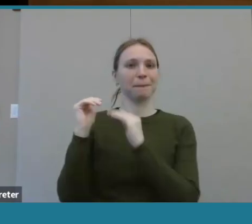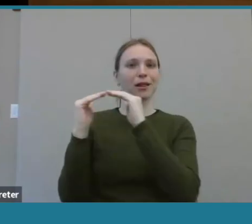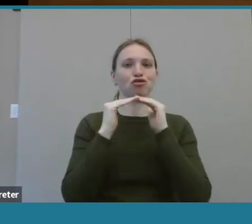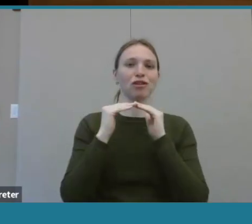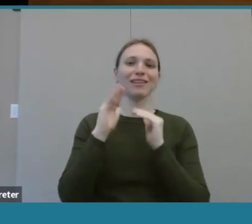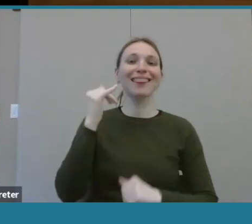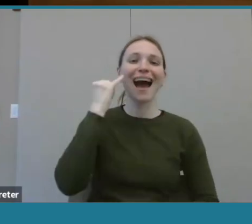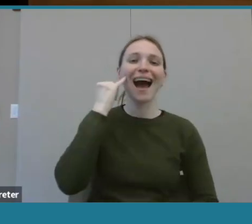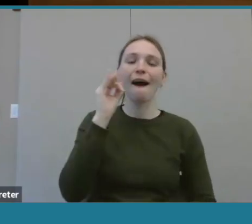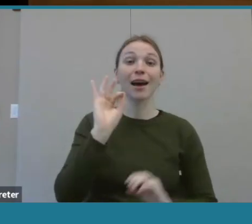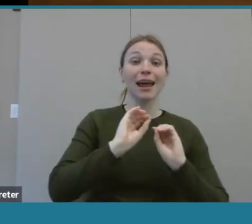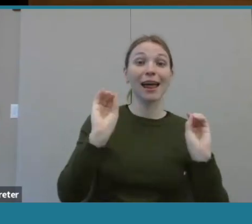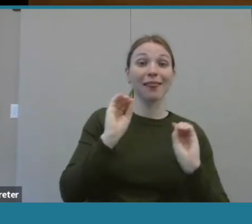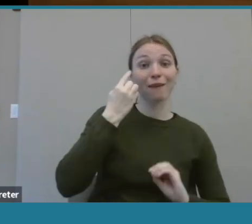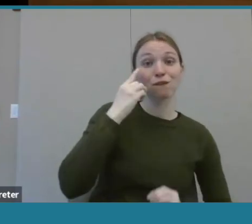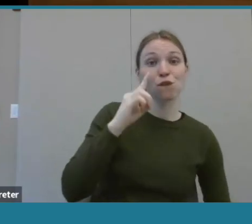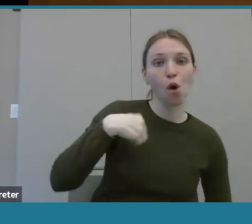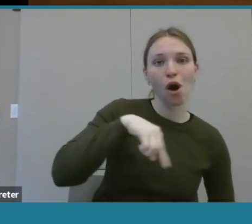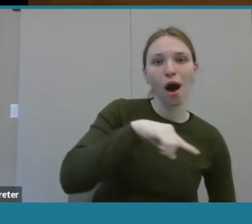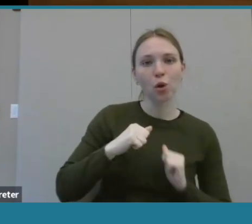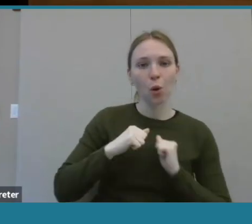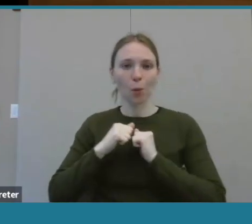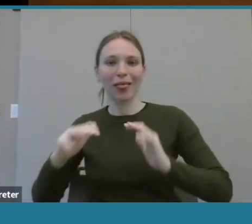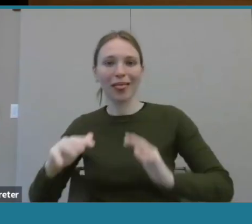We wanted to center disability voices, and so it was really important to us to